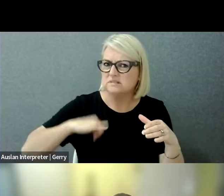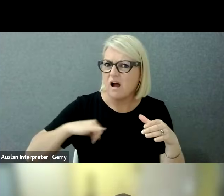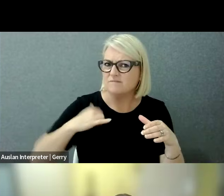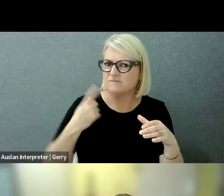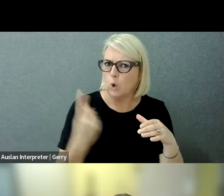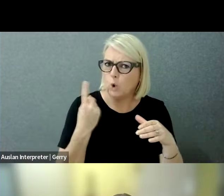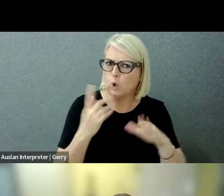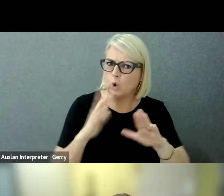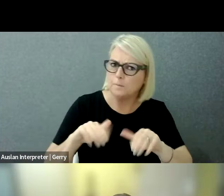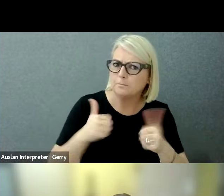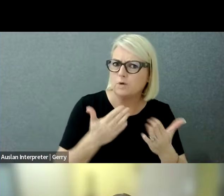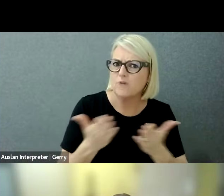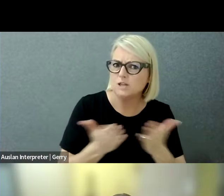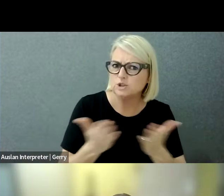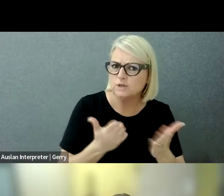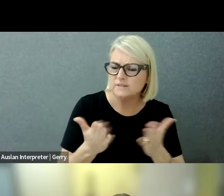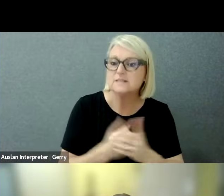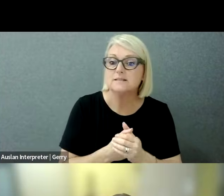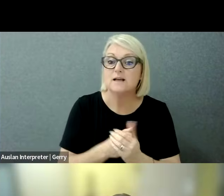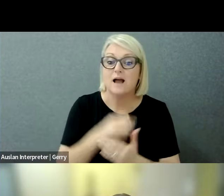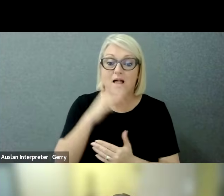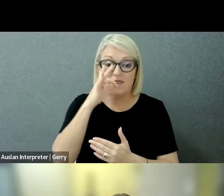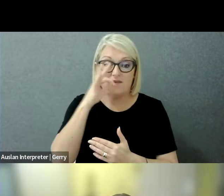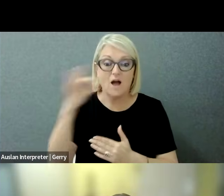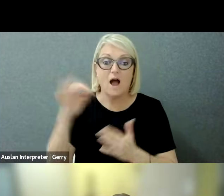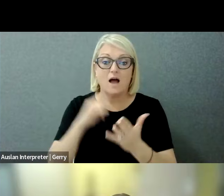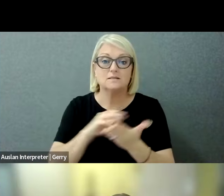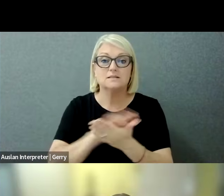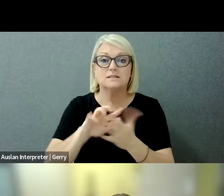framed it really lovely, so I'm going to - it really well so I'm going to ask his question